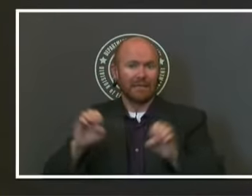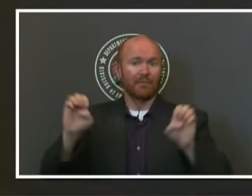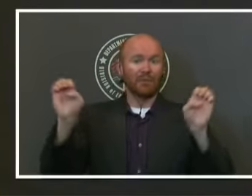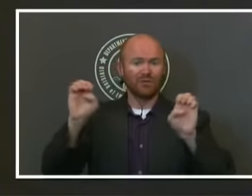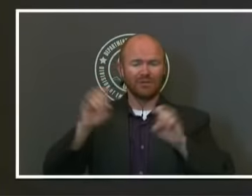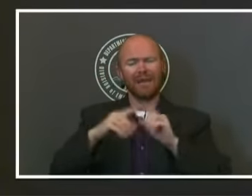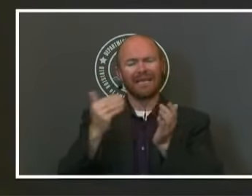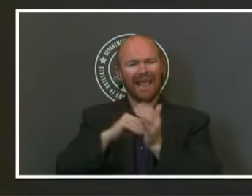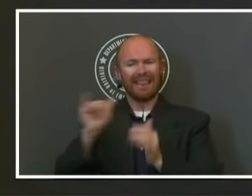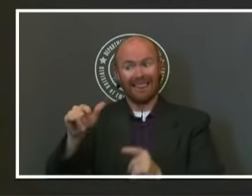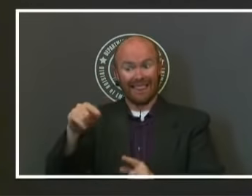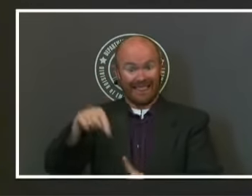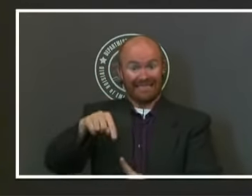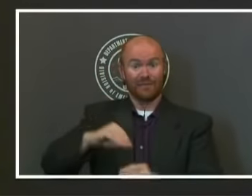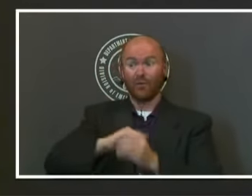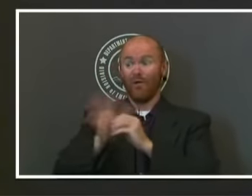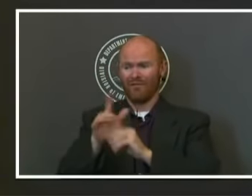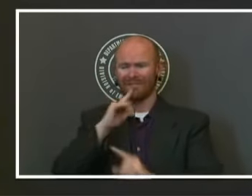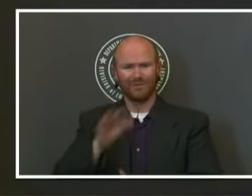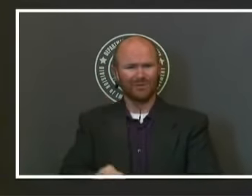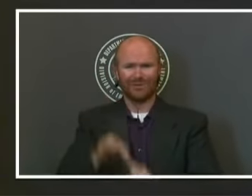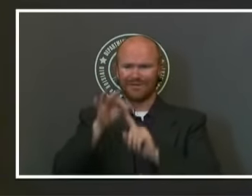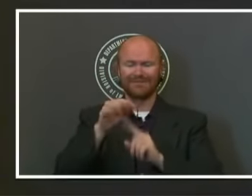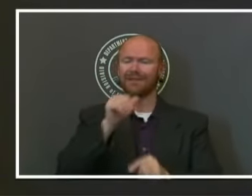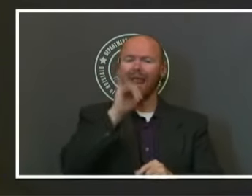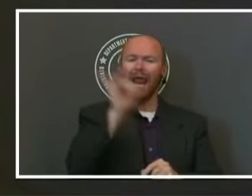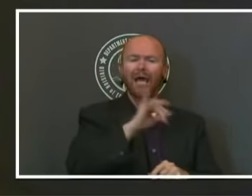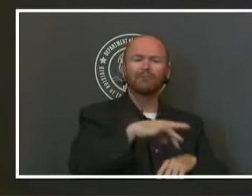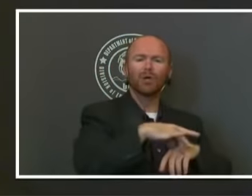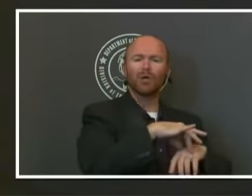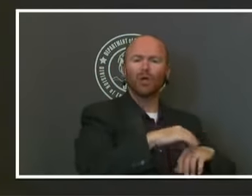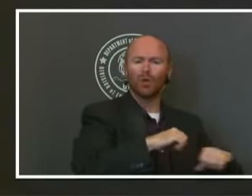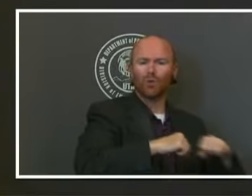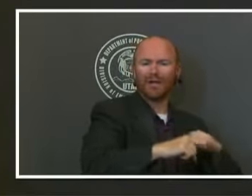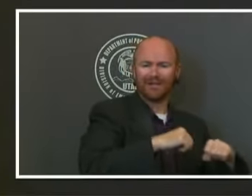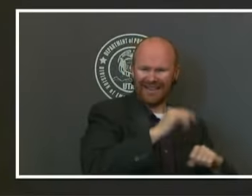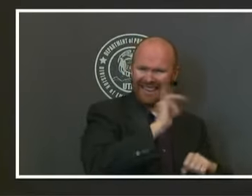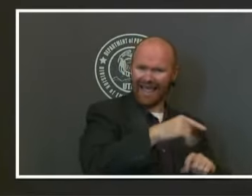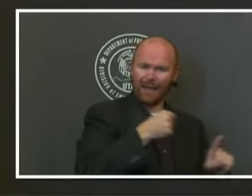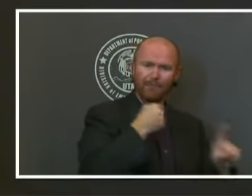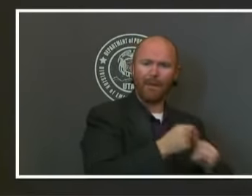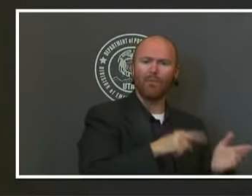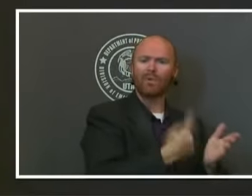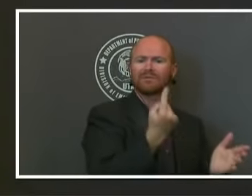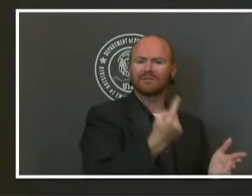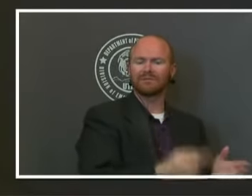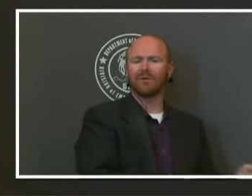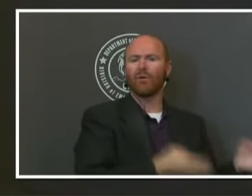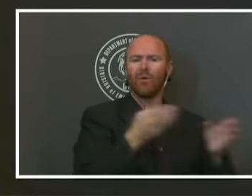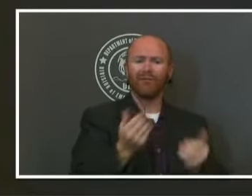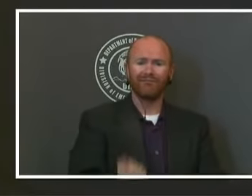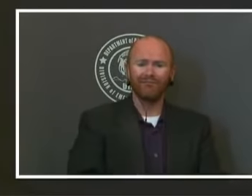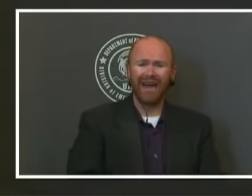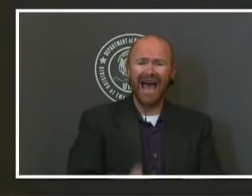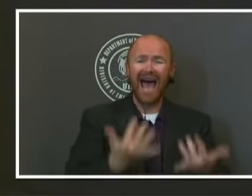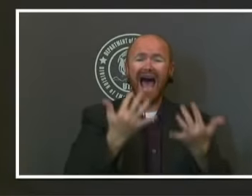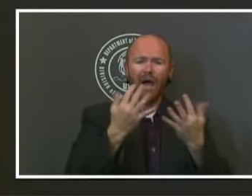earthquake or fire flood this is